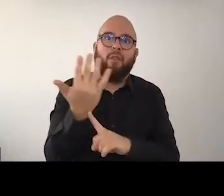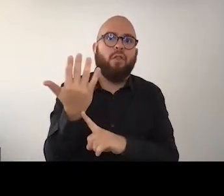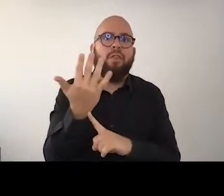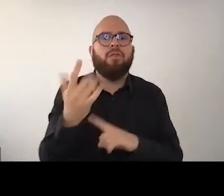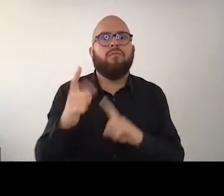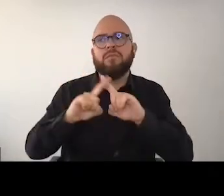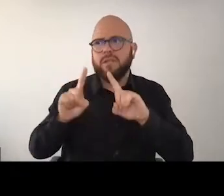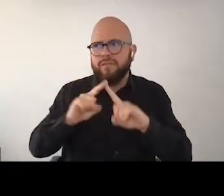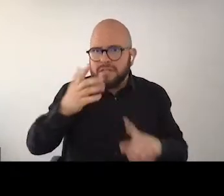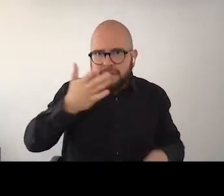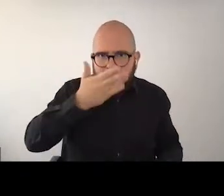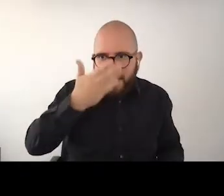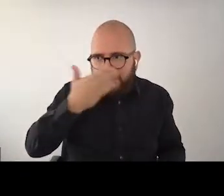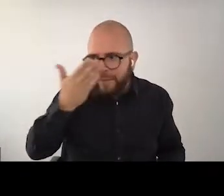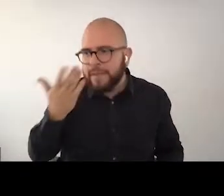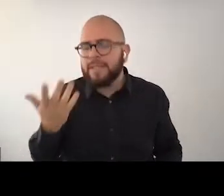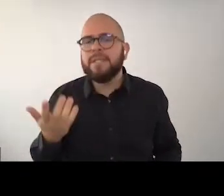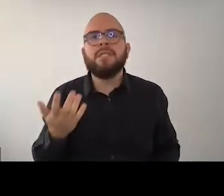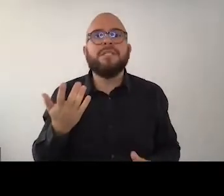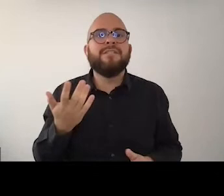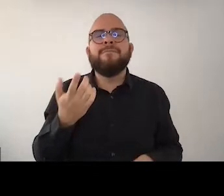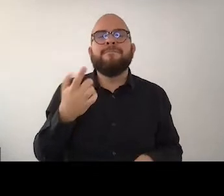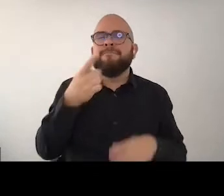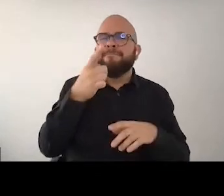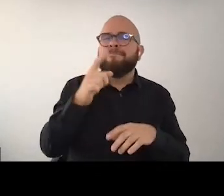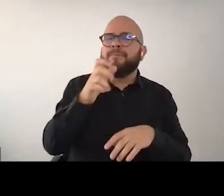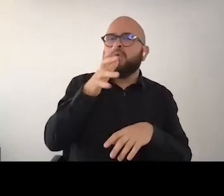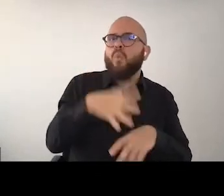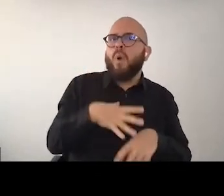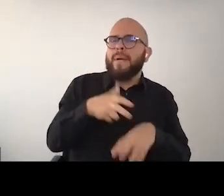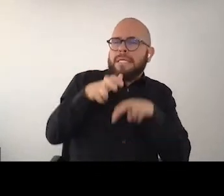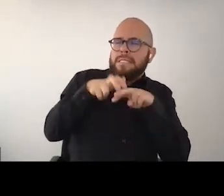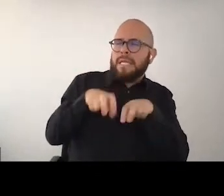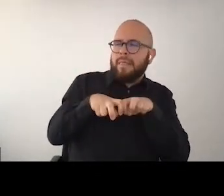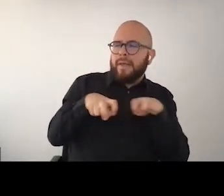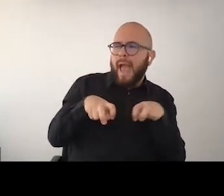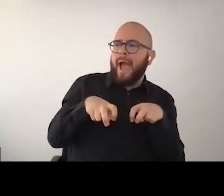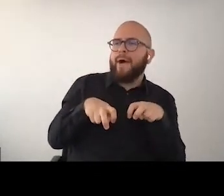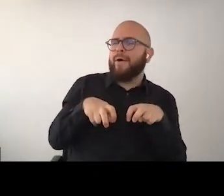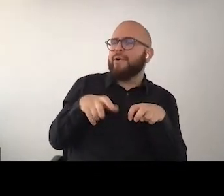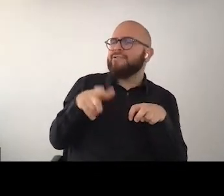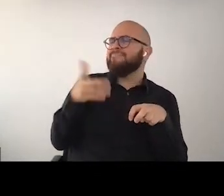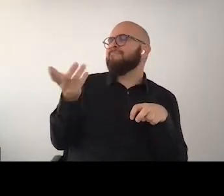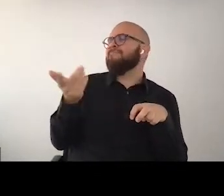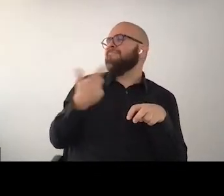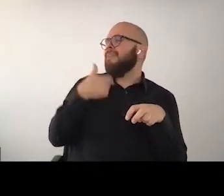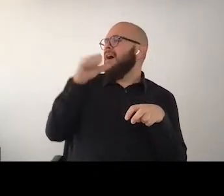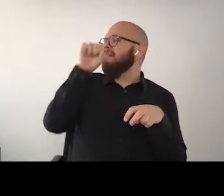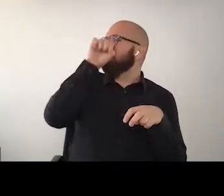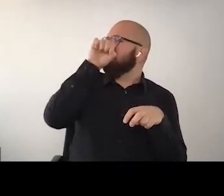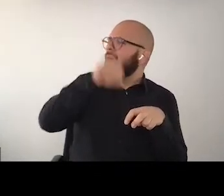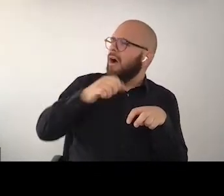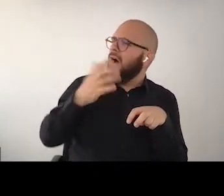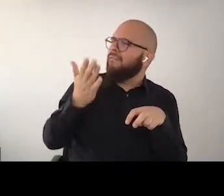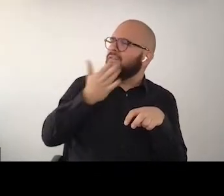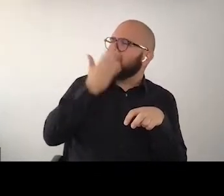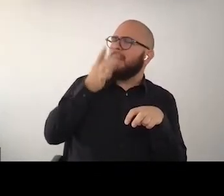You have a woman sitting on a couch talking about how much she loves the smell of the flavor of candle.